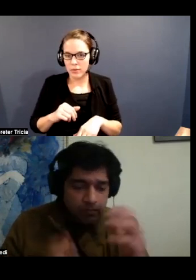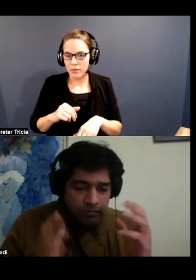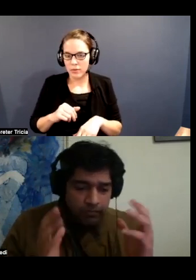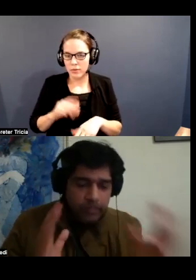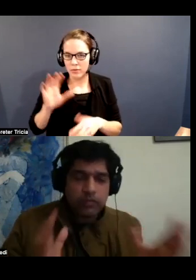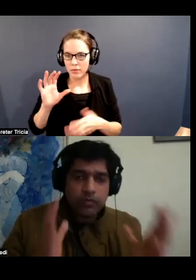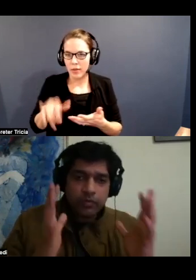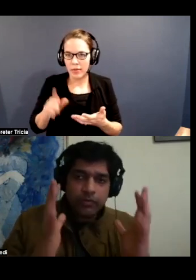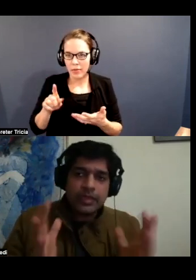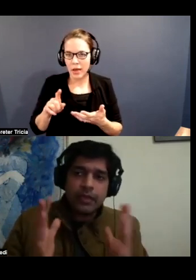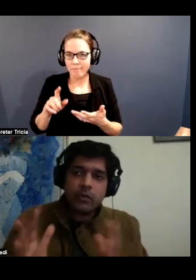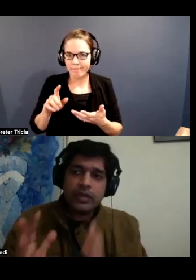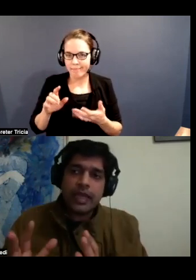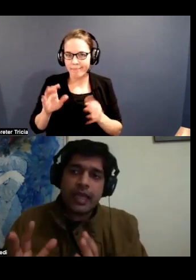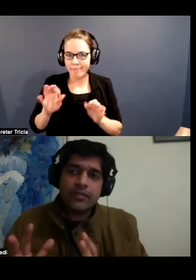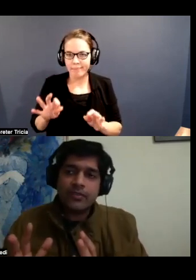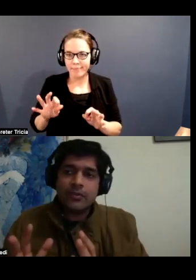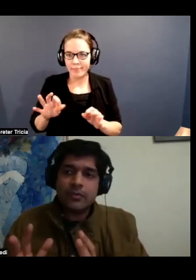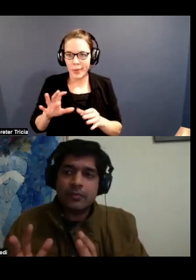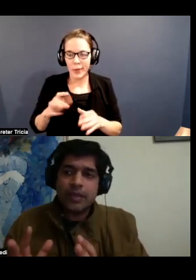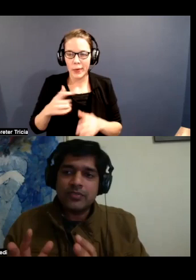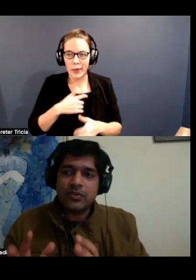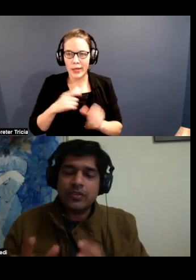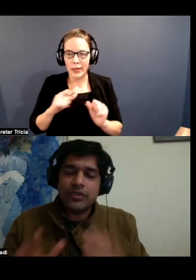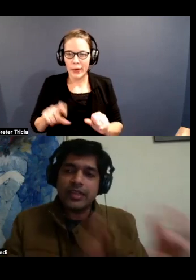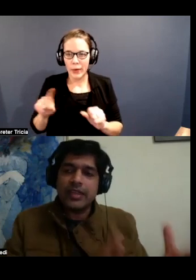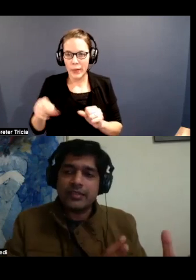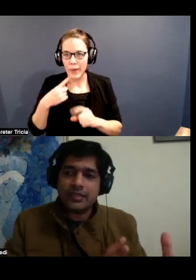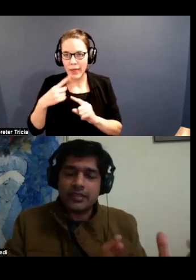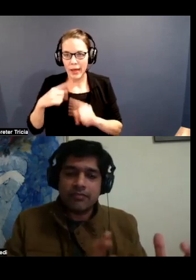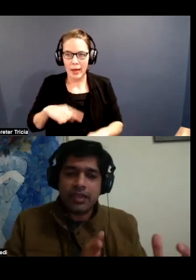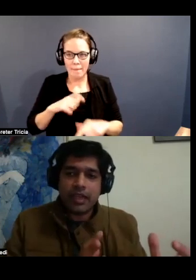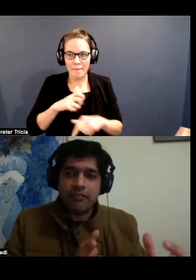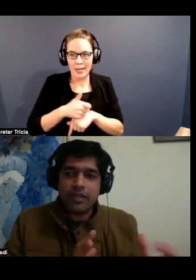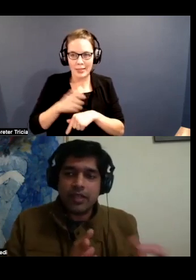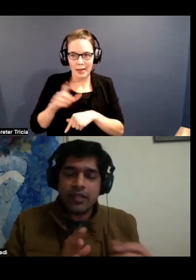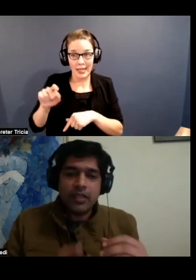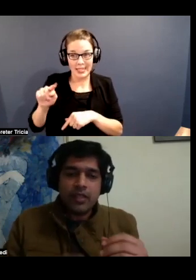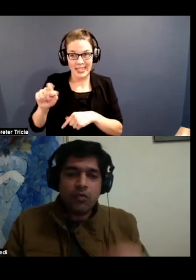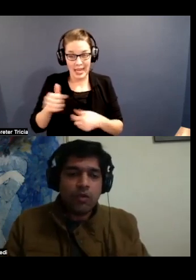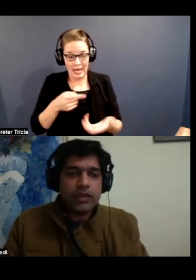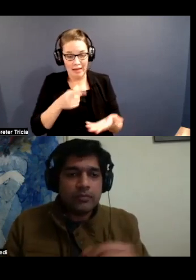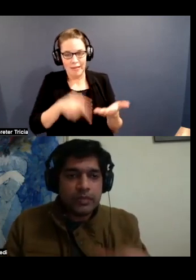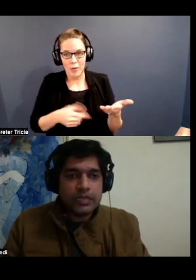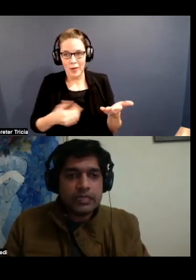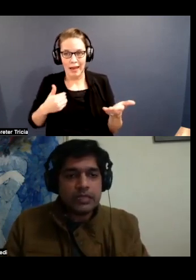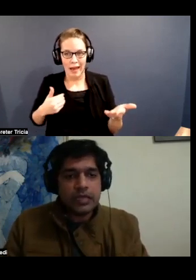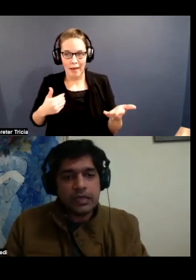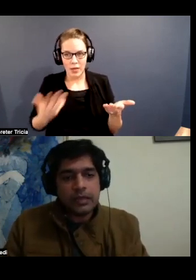. We can only answer based on the dataset that we have. And what it means.